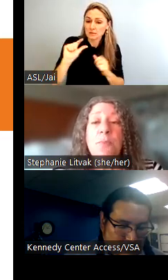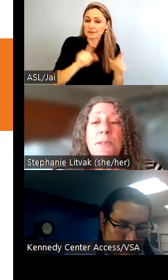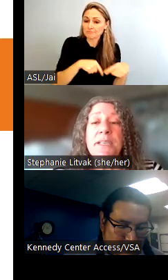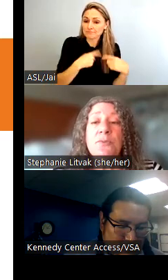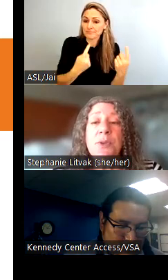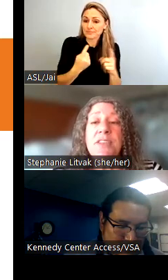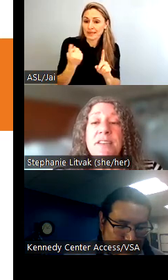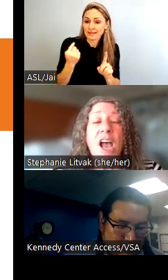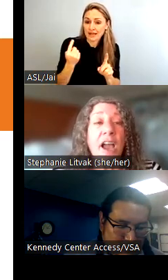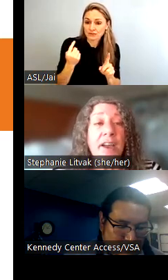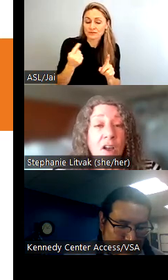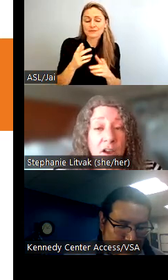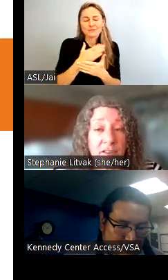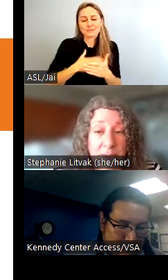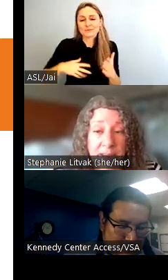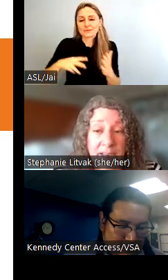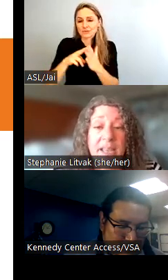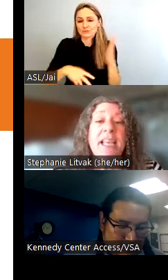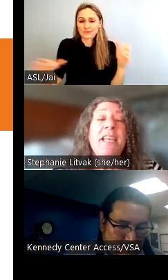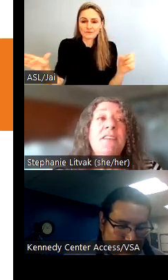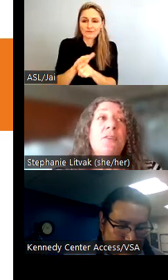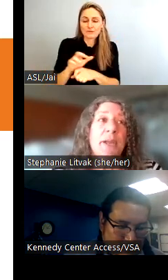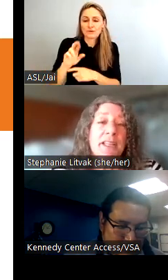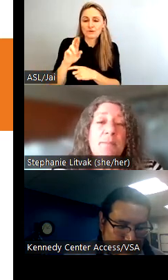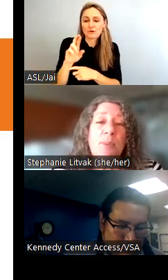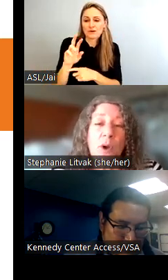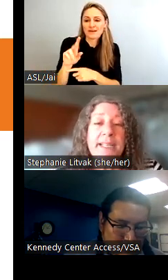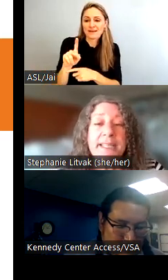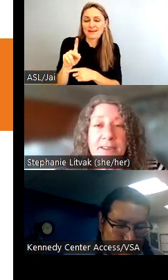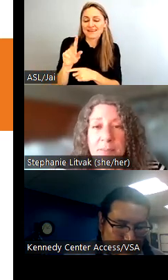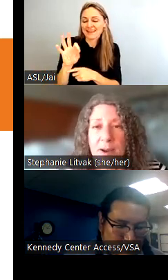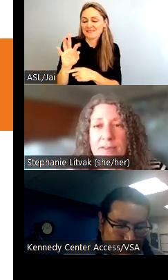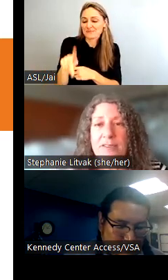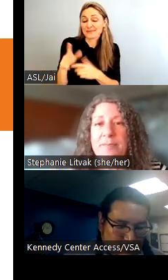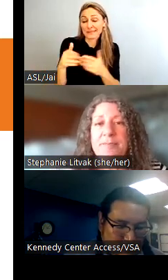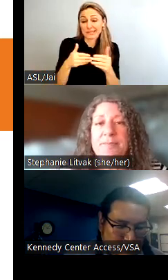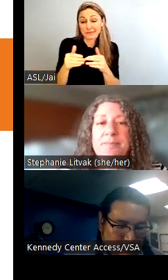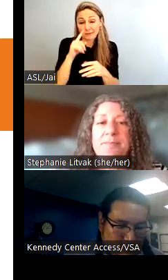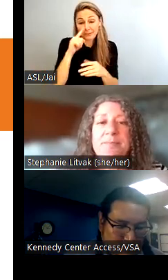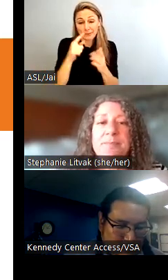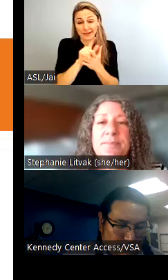So please read the entire RFP, even the really boring legal parts.